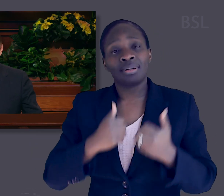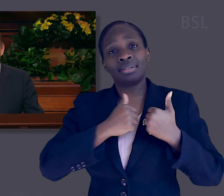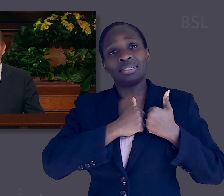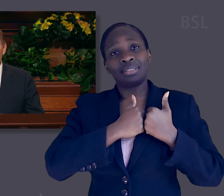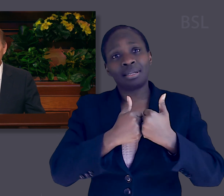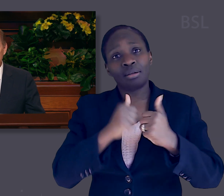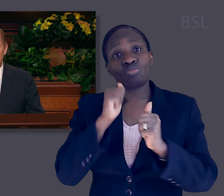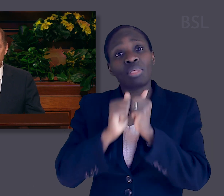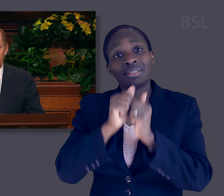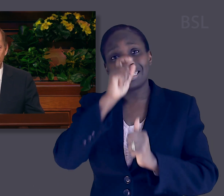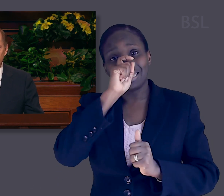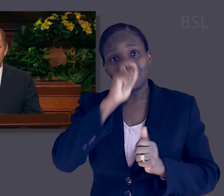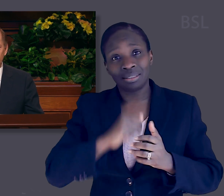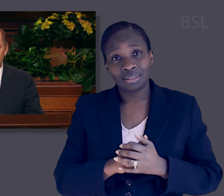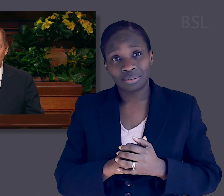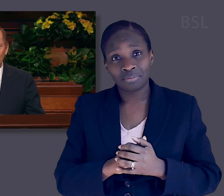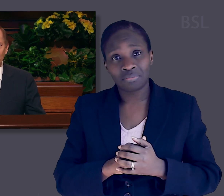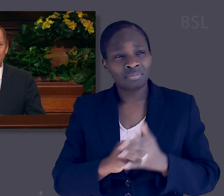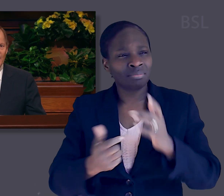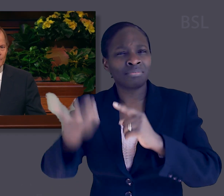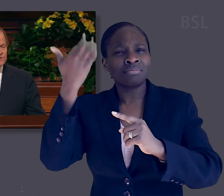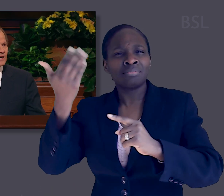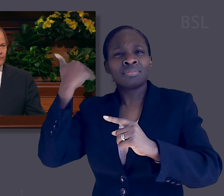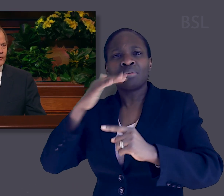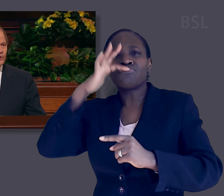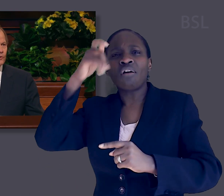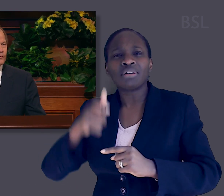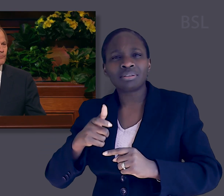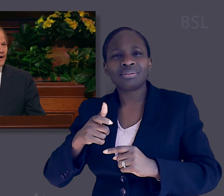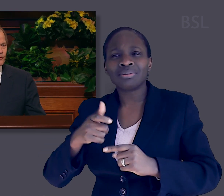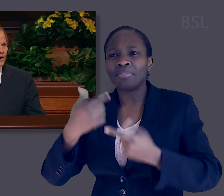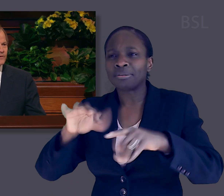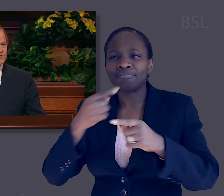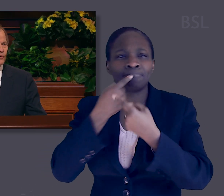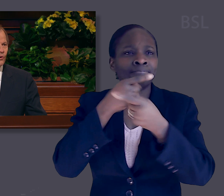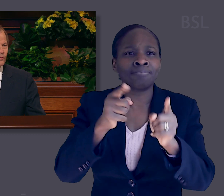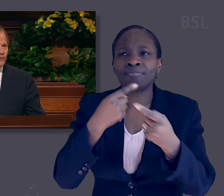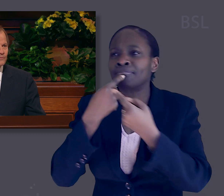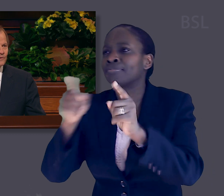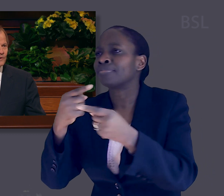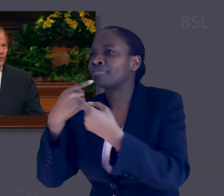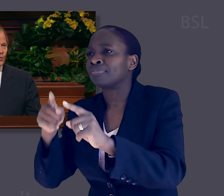Dear brothers and sisters, the time has come, foretold by prophets of old,